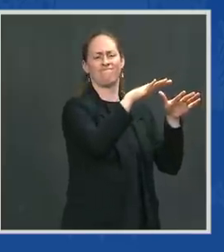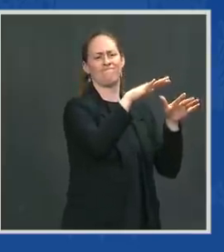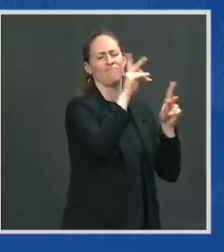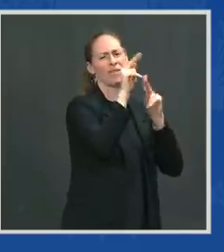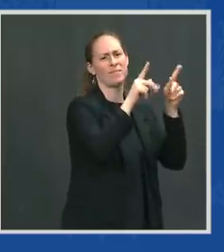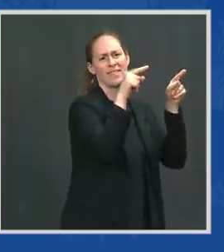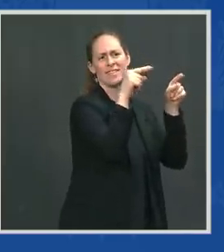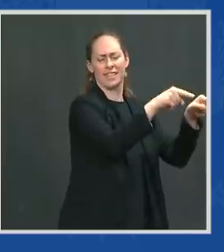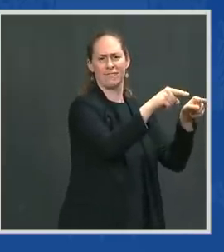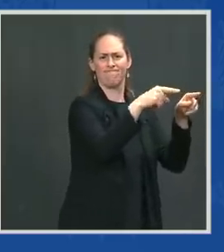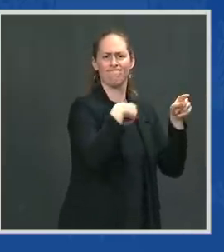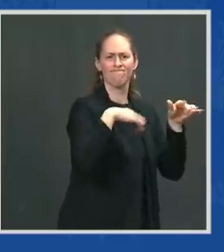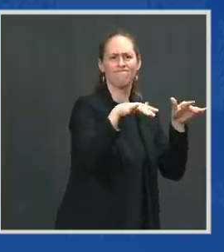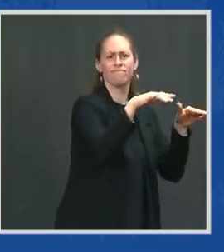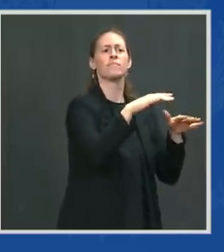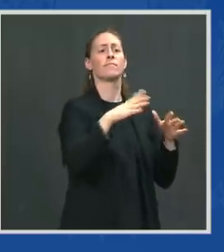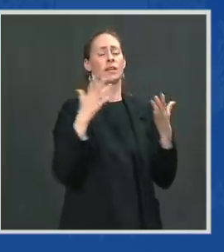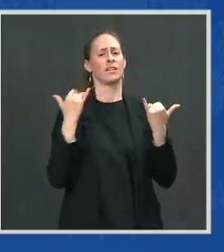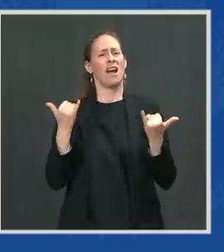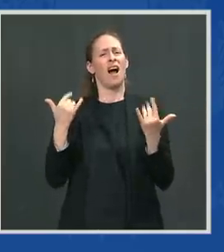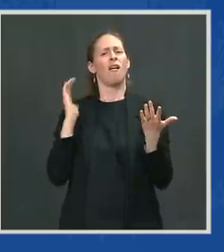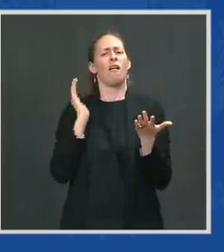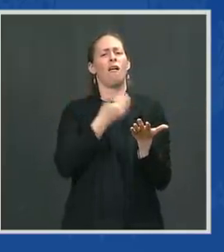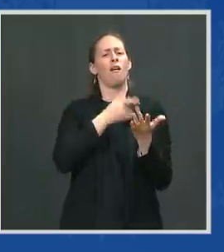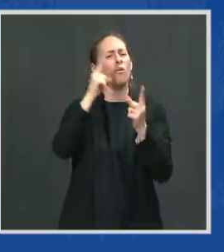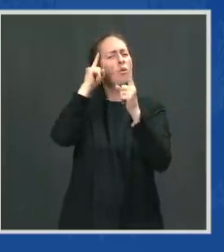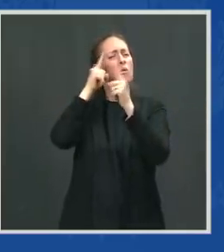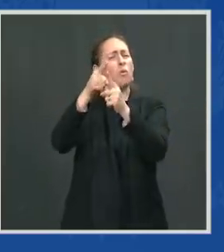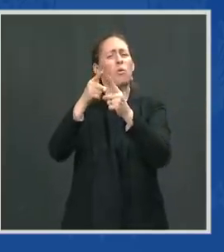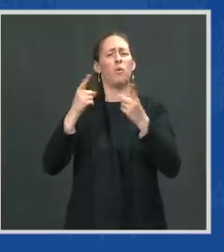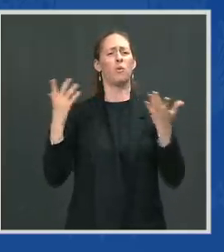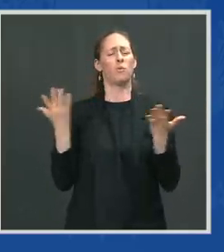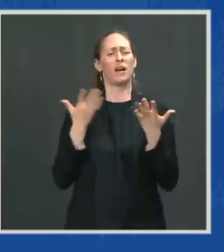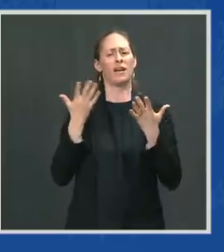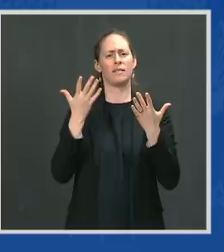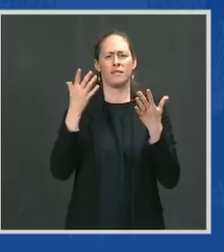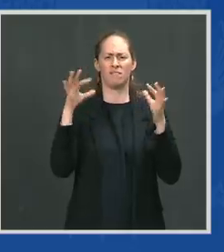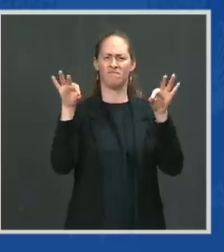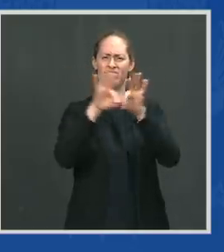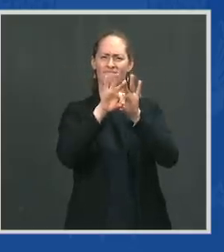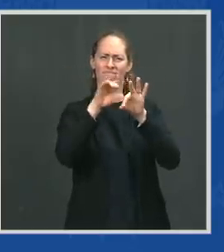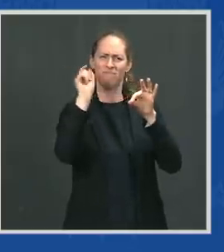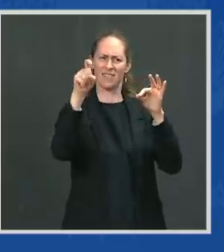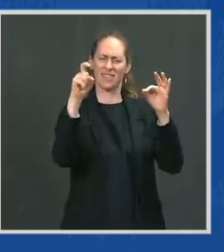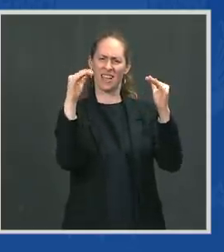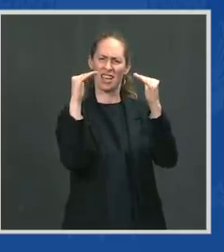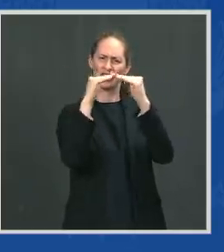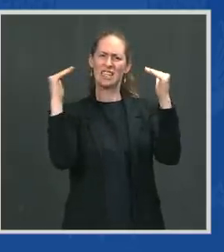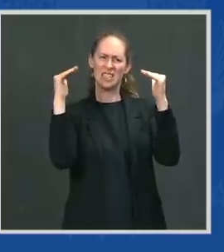Our objective was clear. The cause was just. Our NATO Allies and partners rallied beside us.